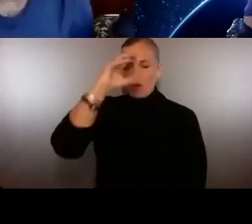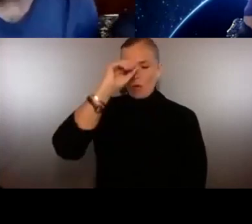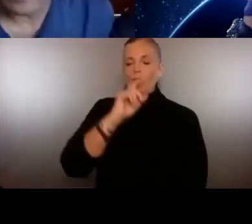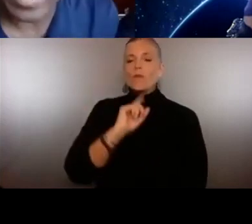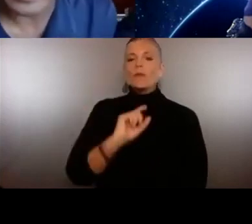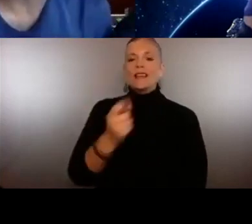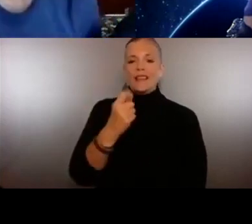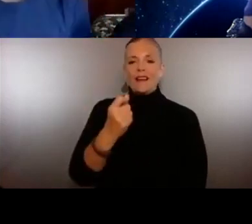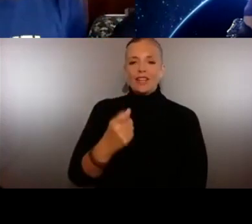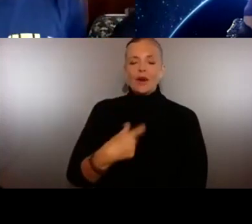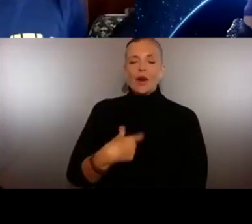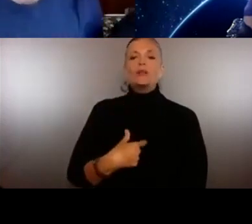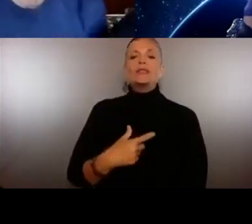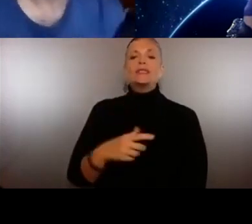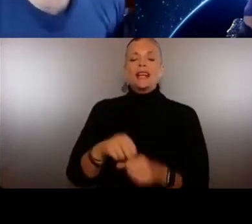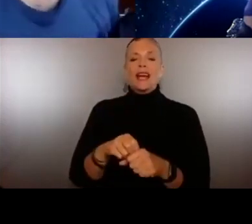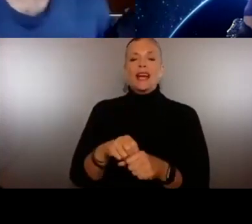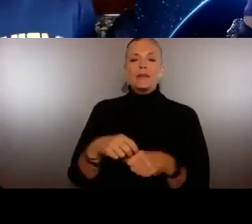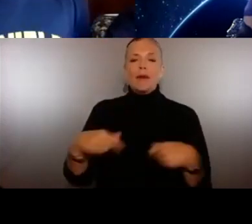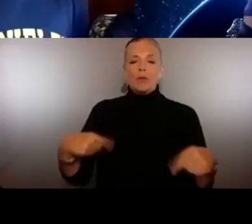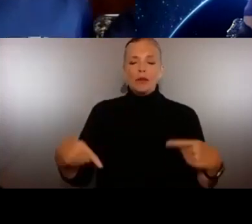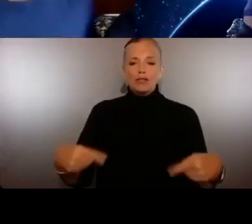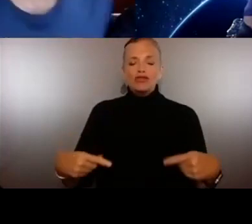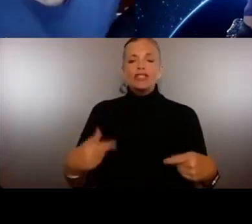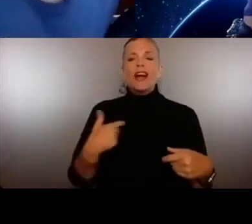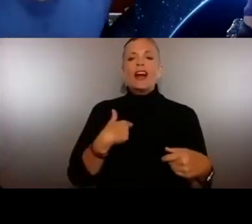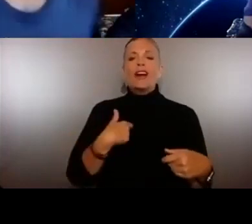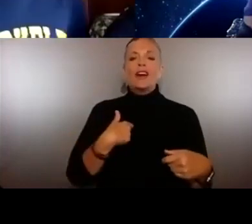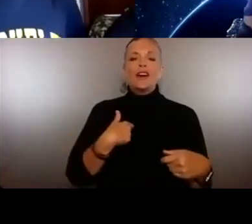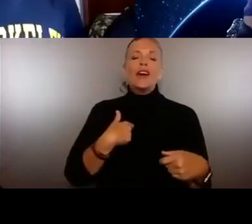I'm sitting in my wheelchair. In the background is our kitchen.